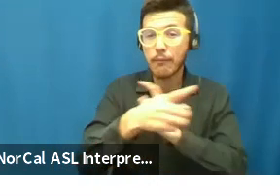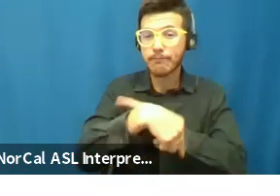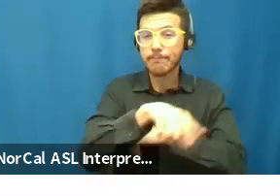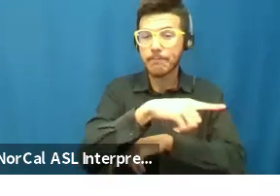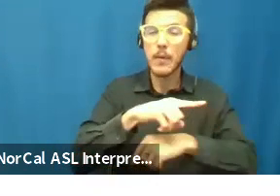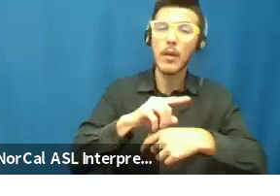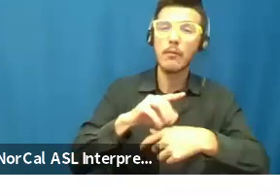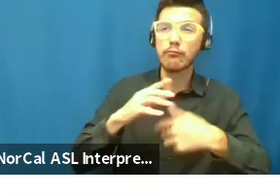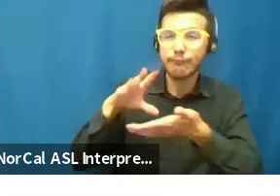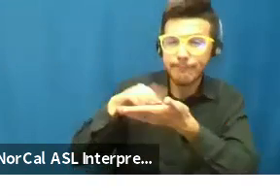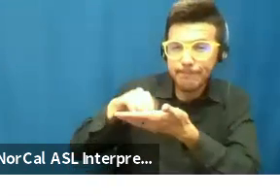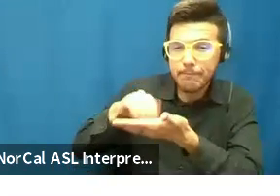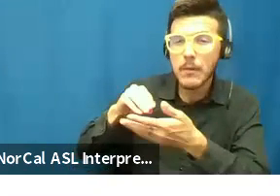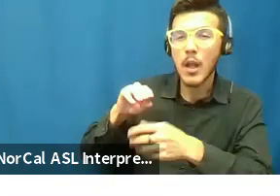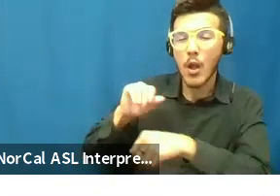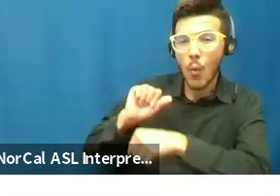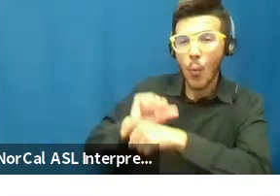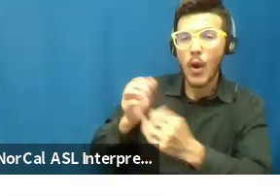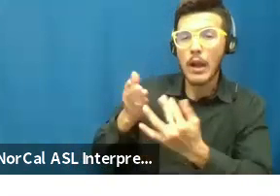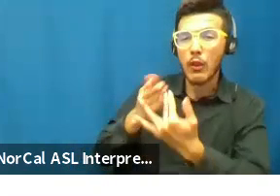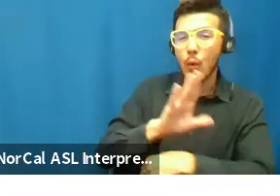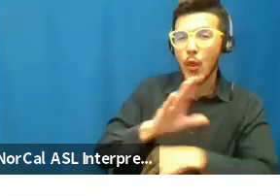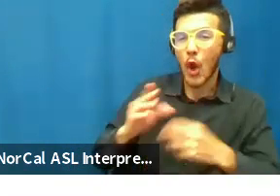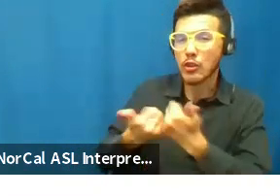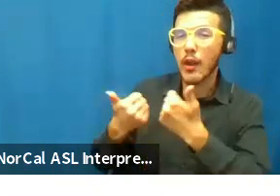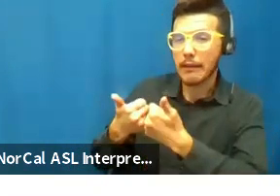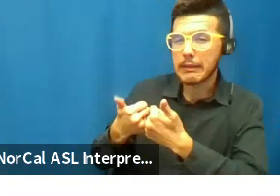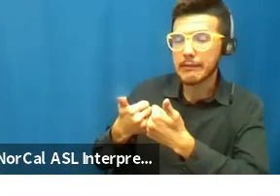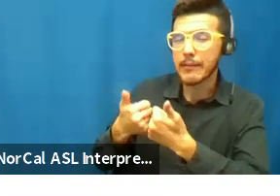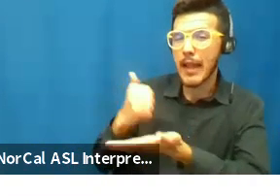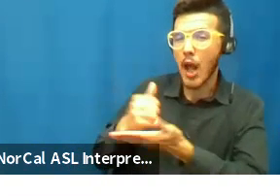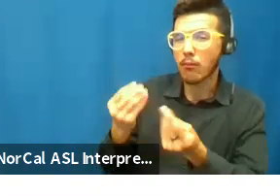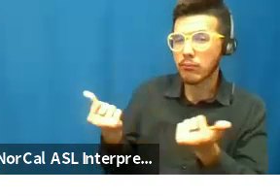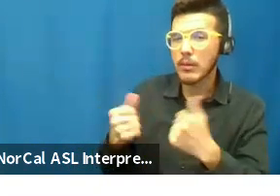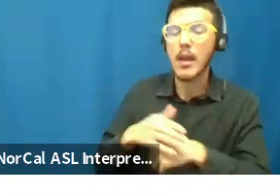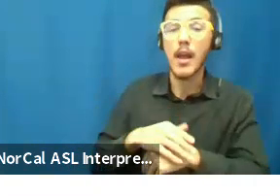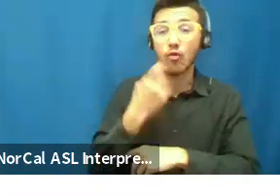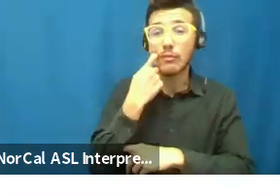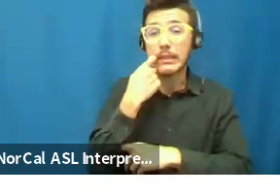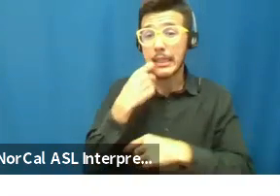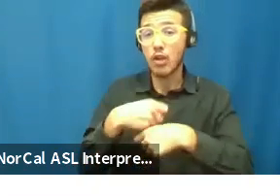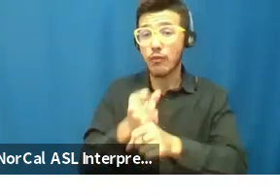through their challenges. We additionally have an online platform that we have recently created. We